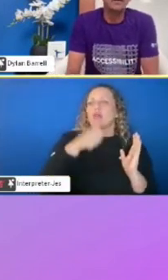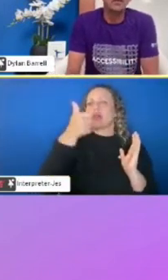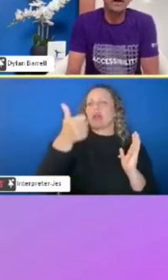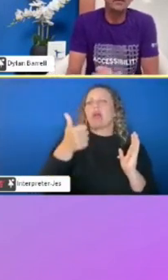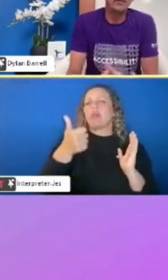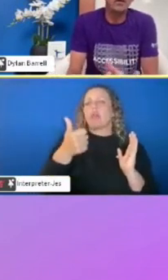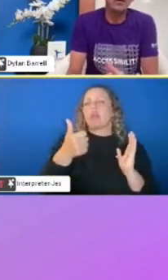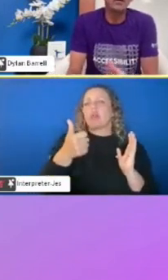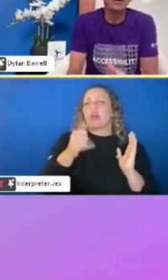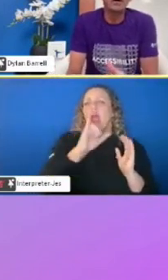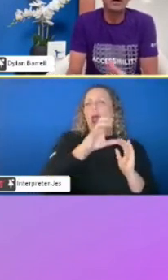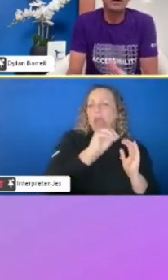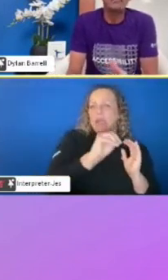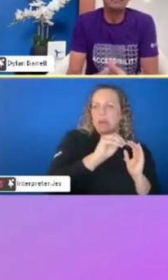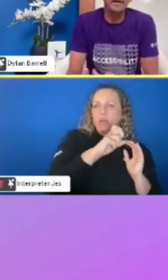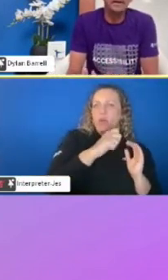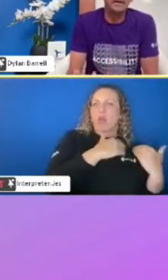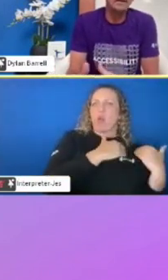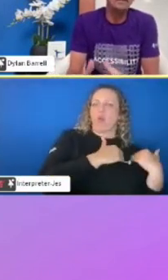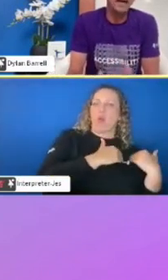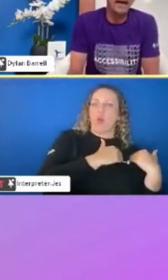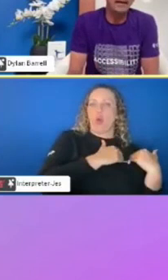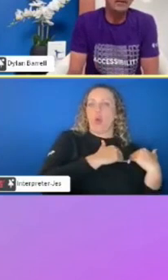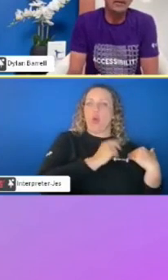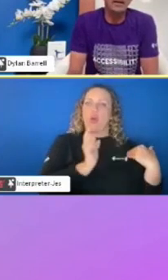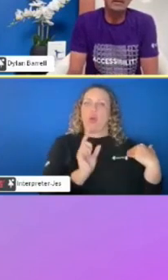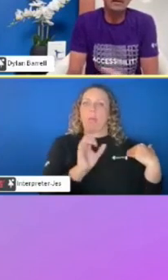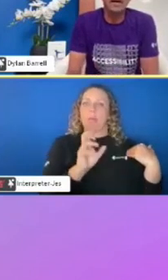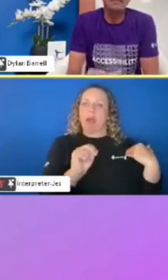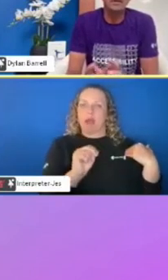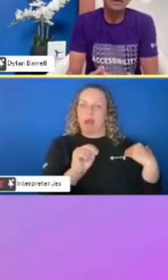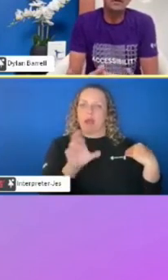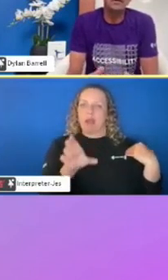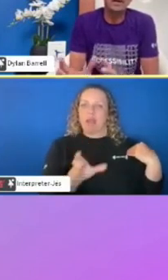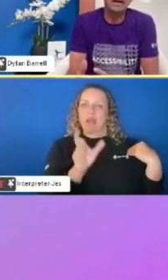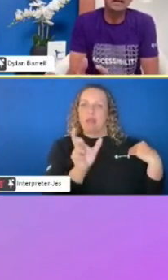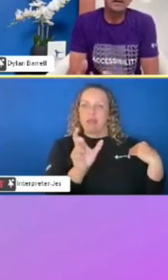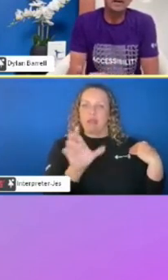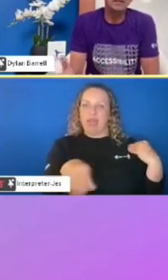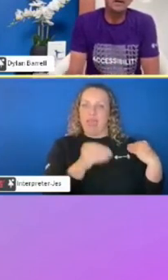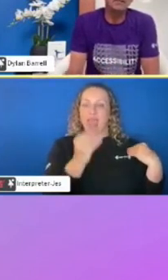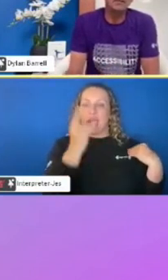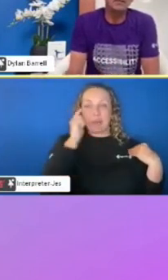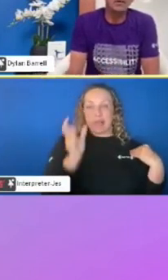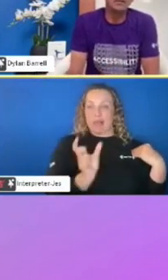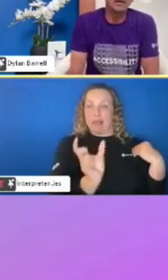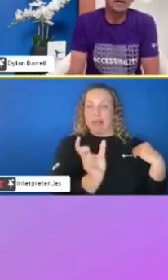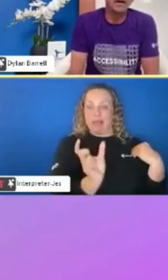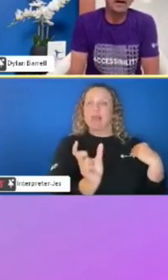where the roll of button has been added to that. And because that item element maps to a normal li,